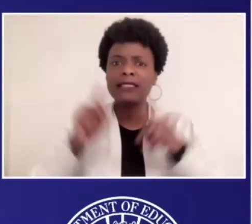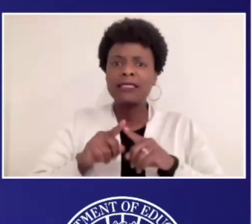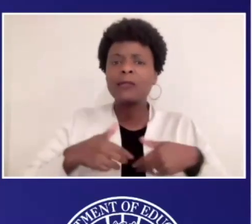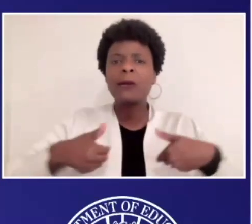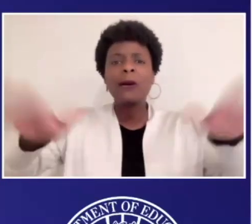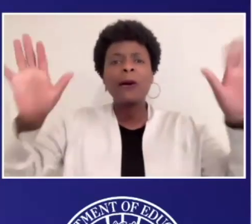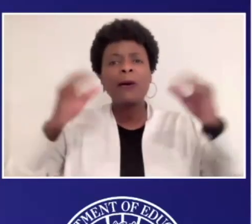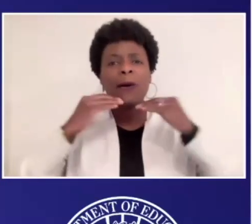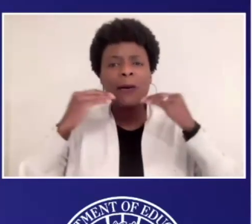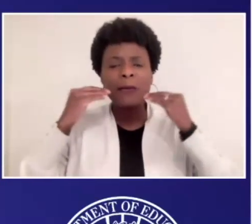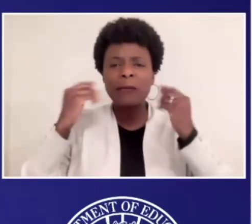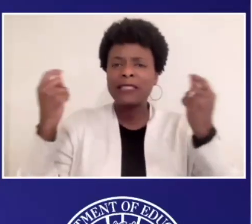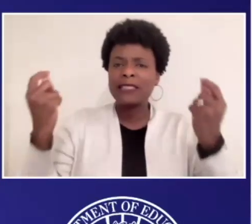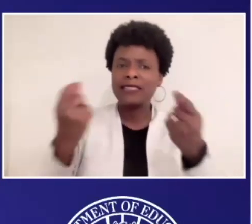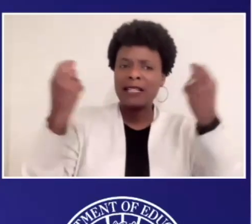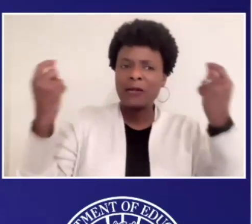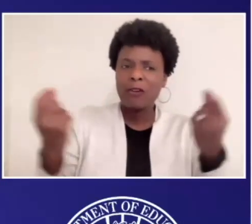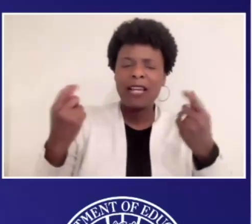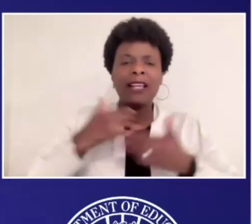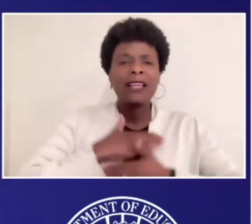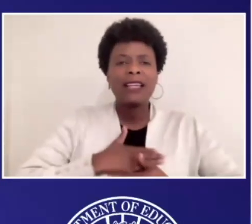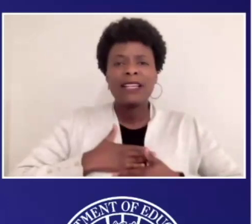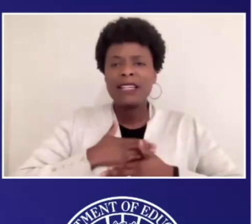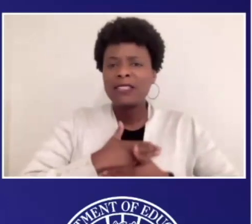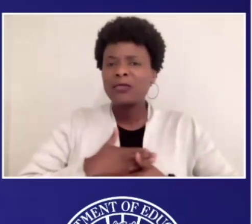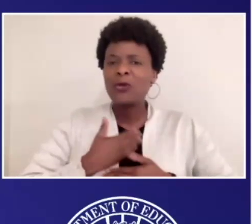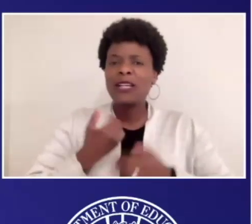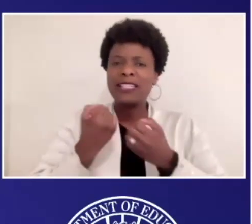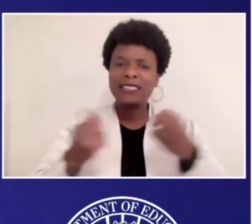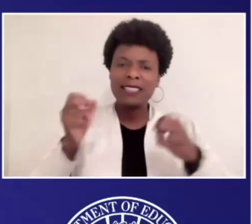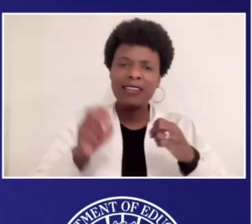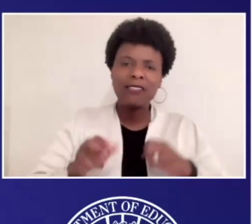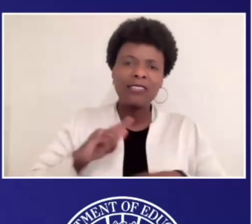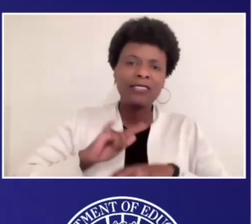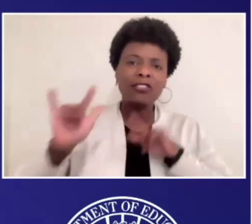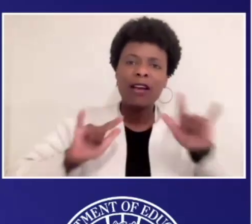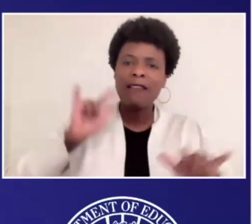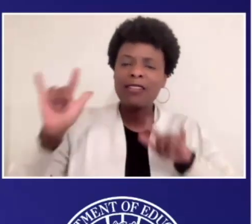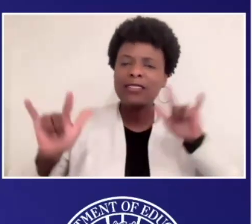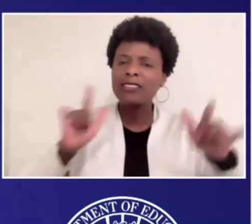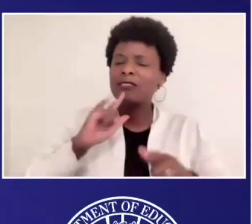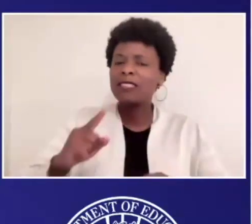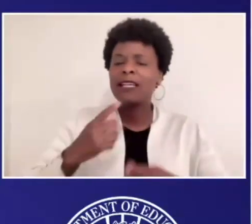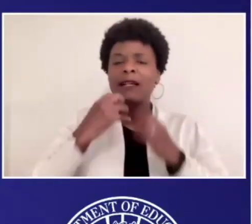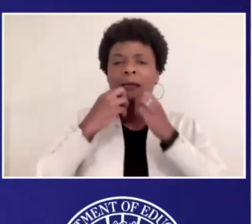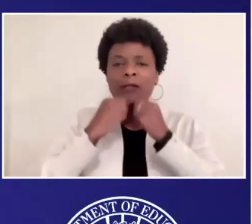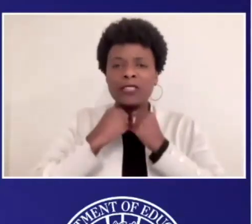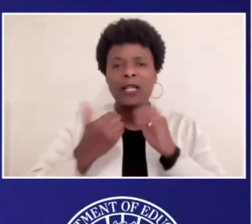celebrate, enjoy. Safe travels. We really appreciate you, and I hope that we keep in touch.